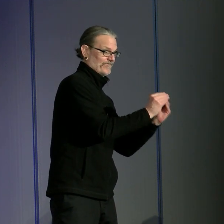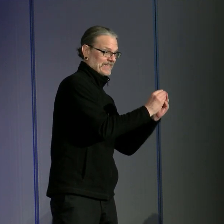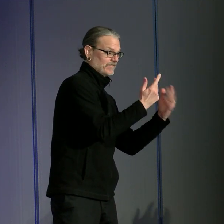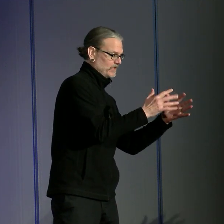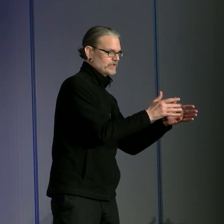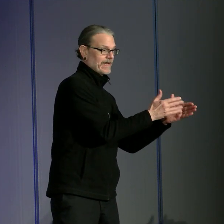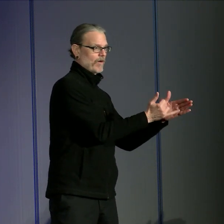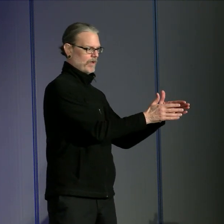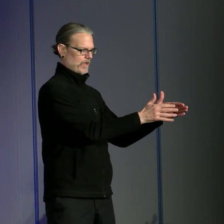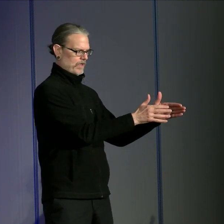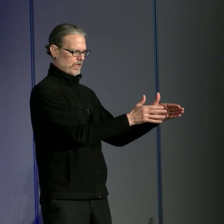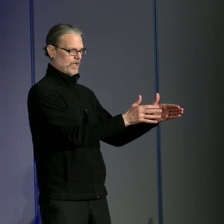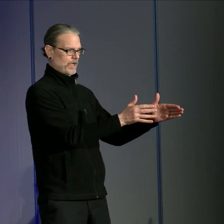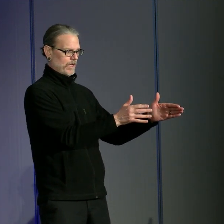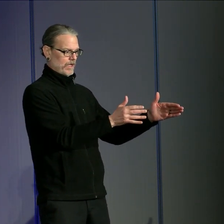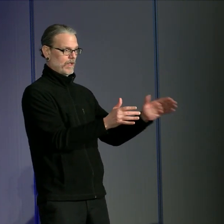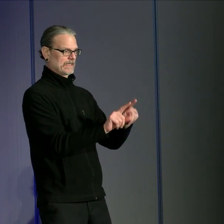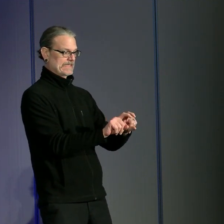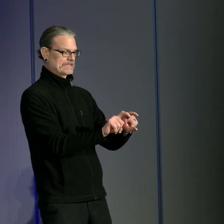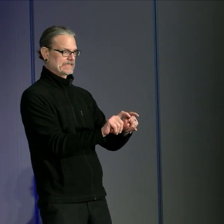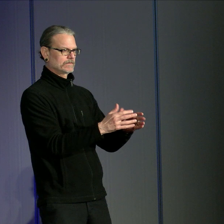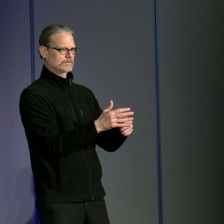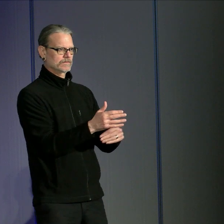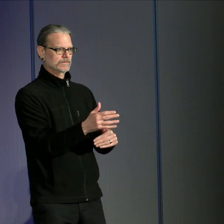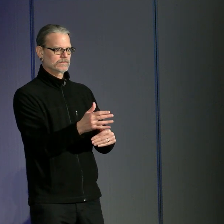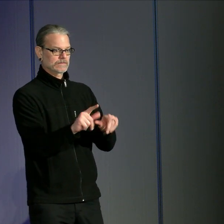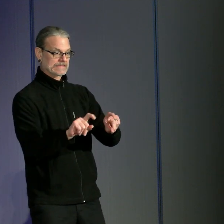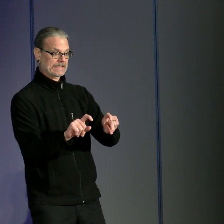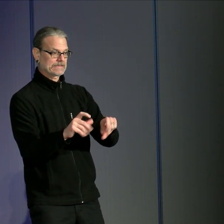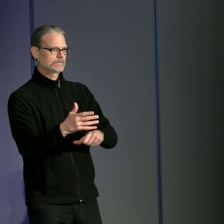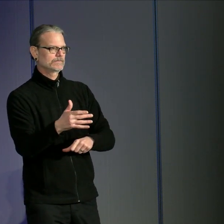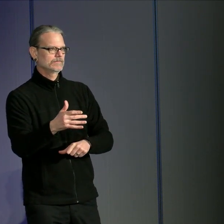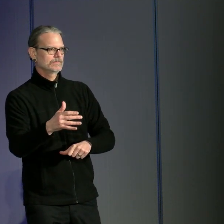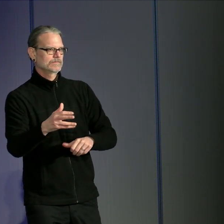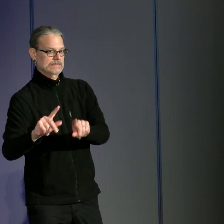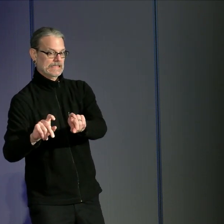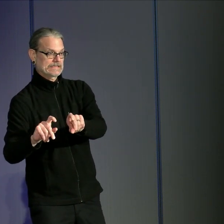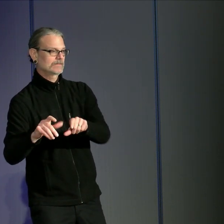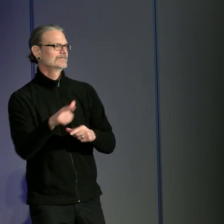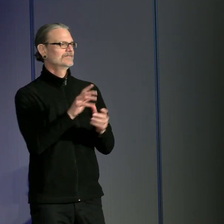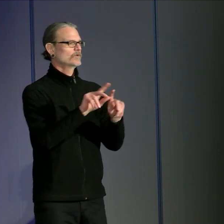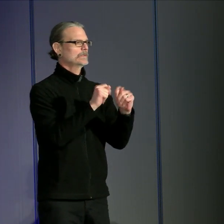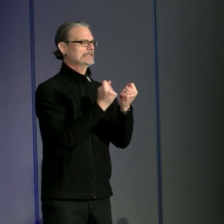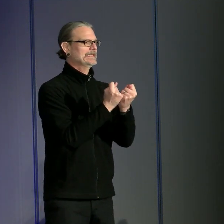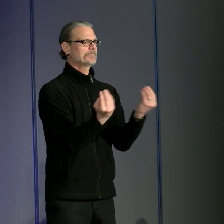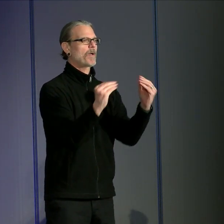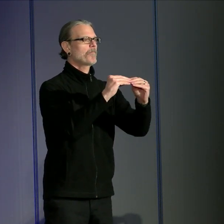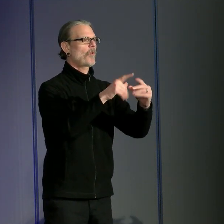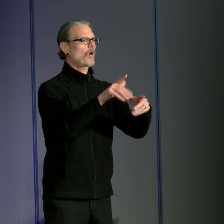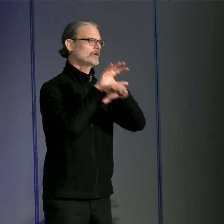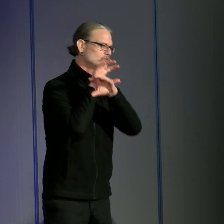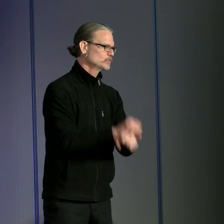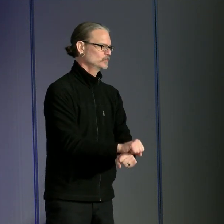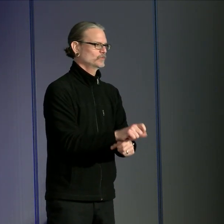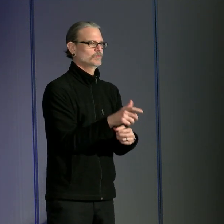And as that testing is going on, your teams are becoming more and more used and skilled